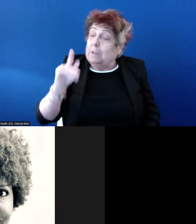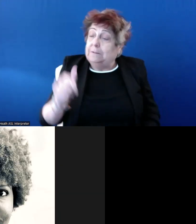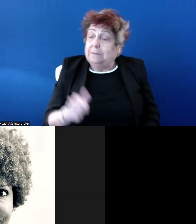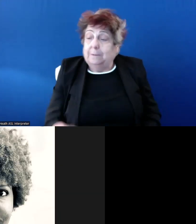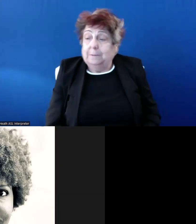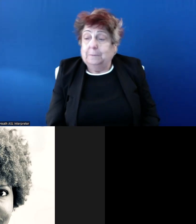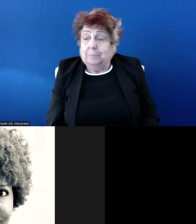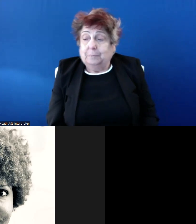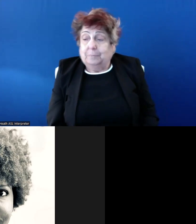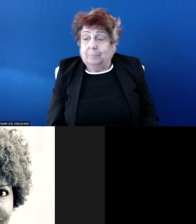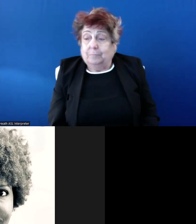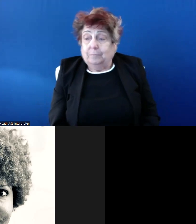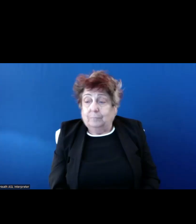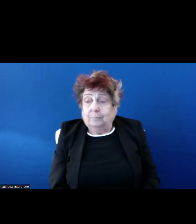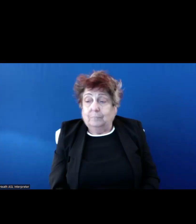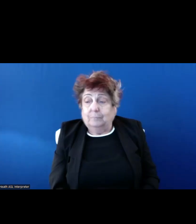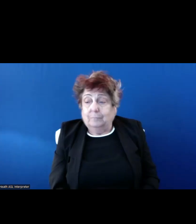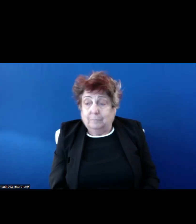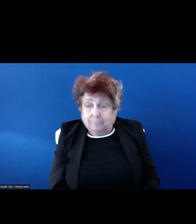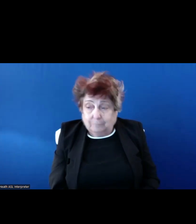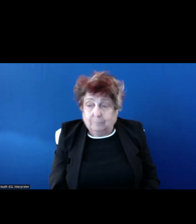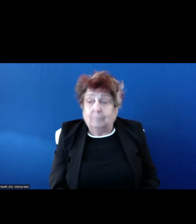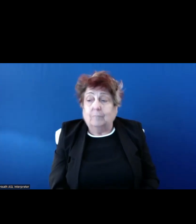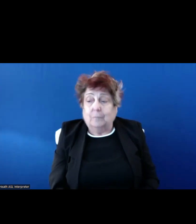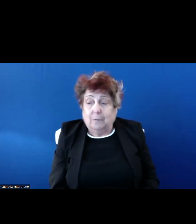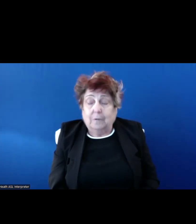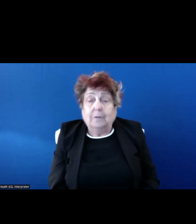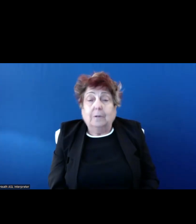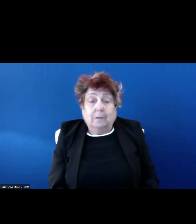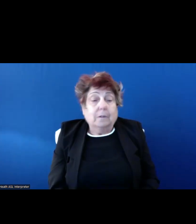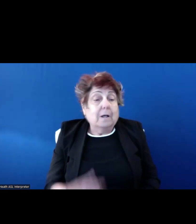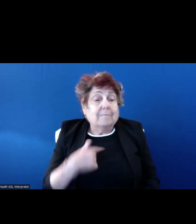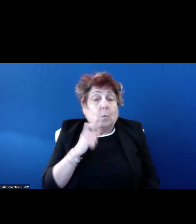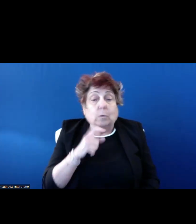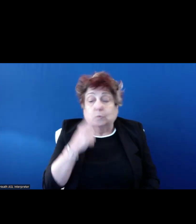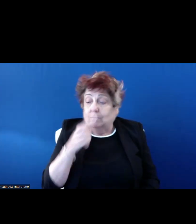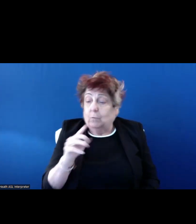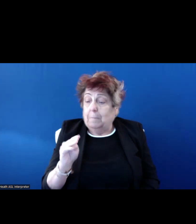And then we have a question from Megan. When we are talking about people with disabilities, is